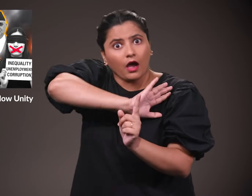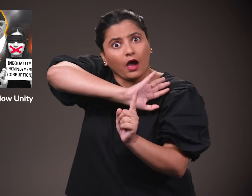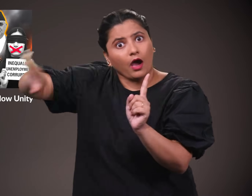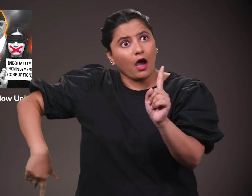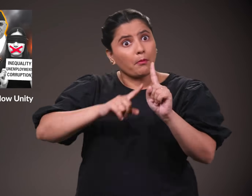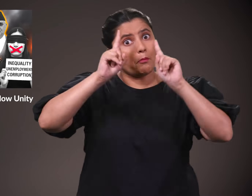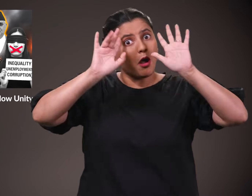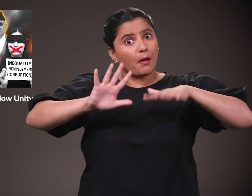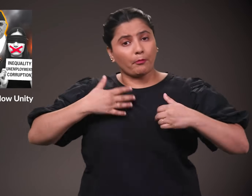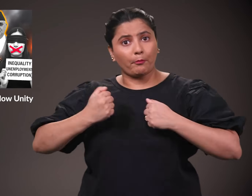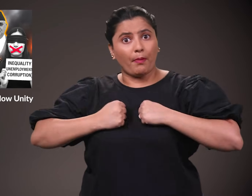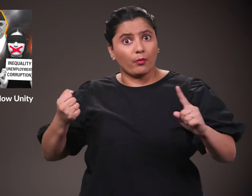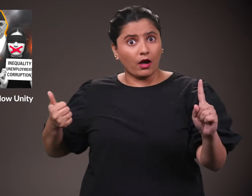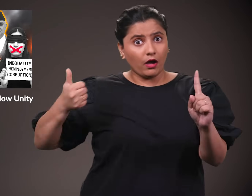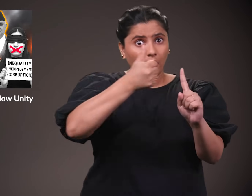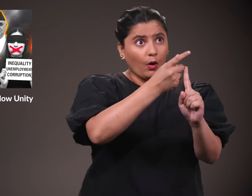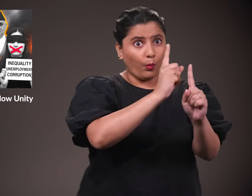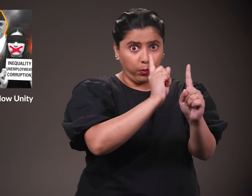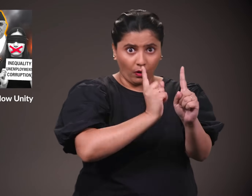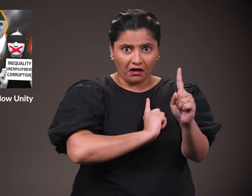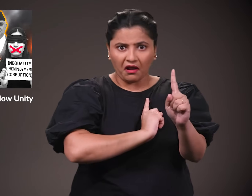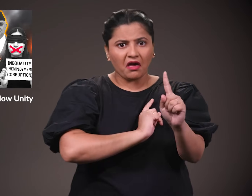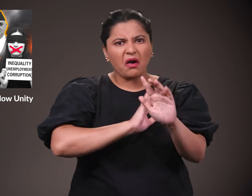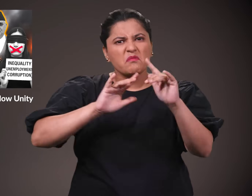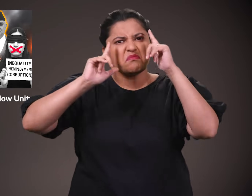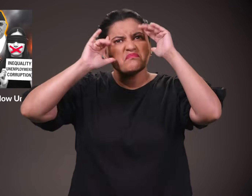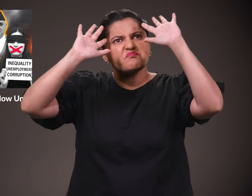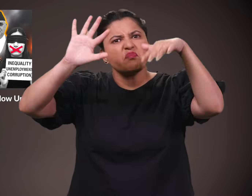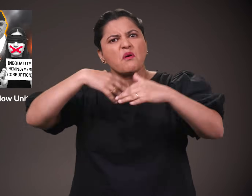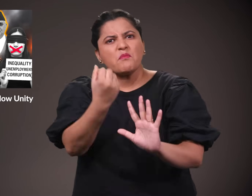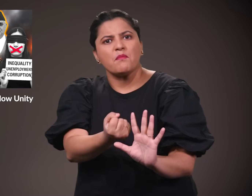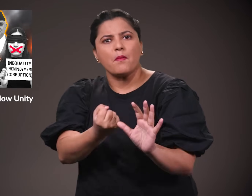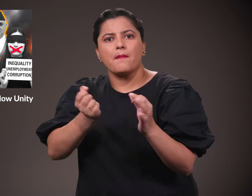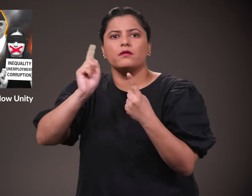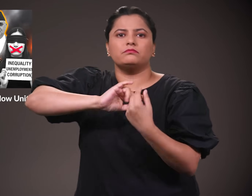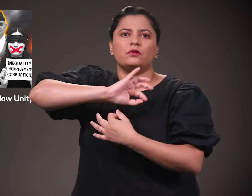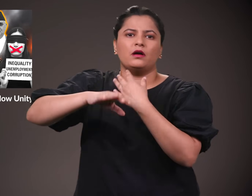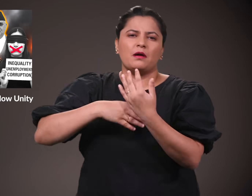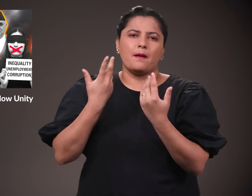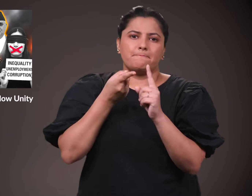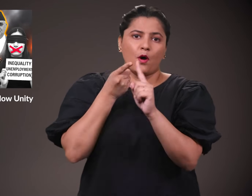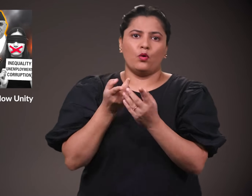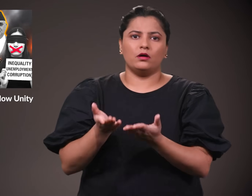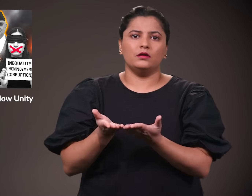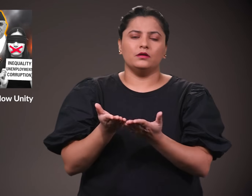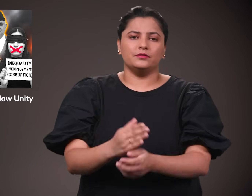but instead, they act like an authoritarian regime. So, people revolted, leading to country-wide protests.